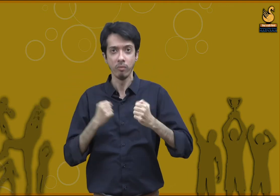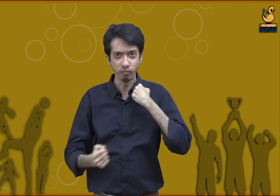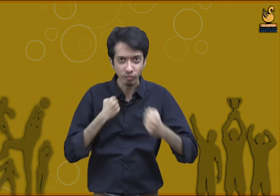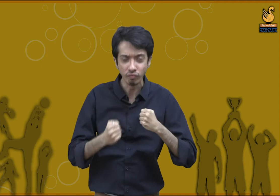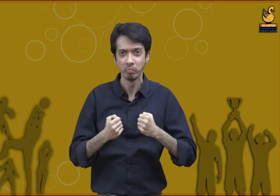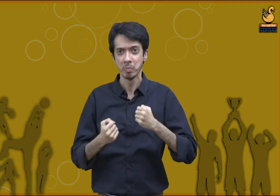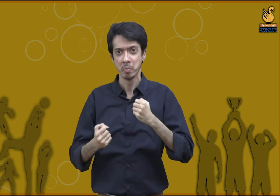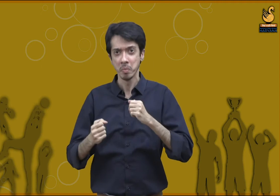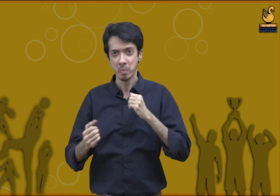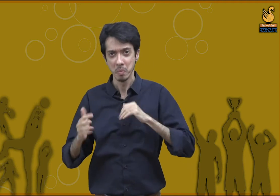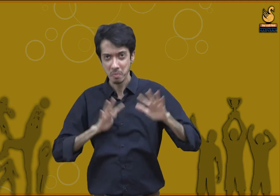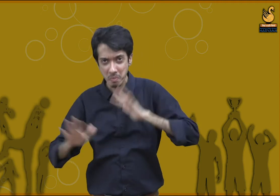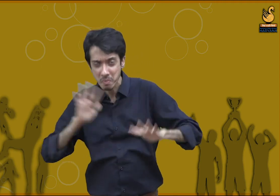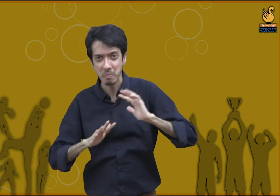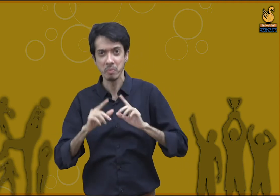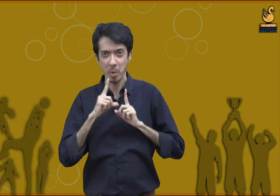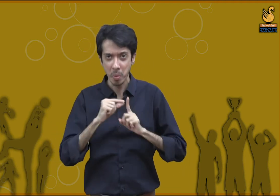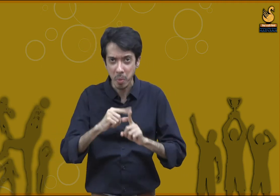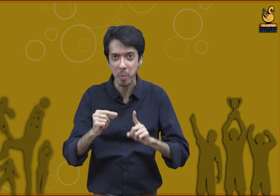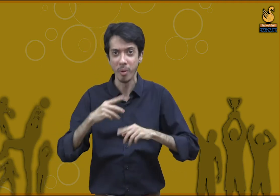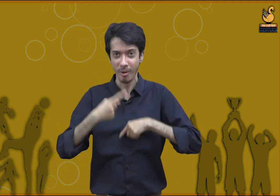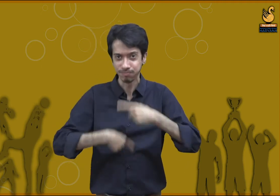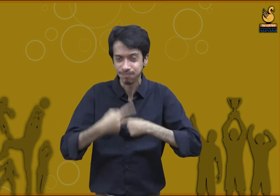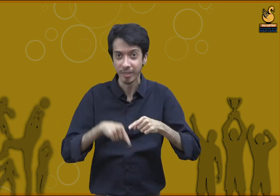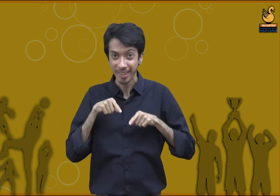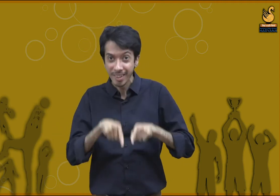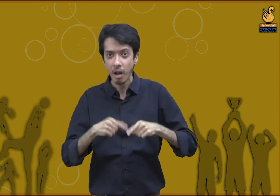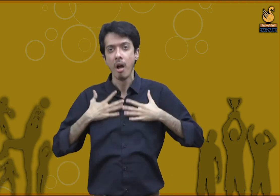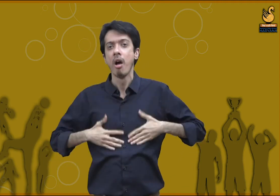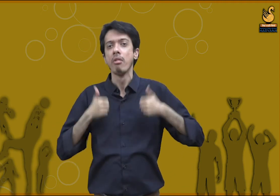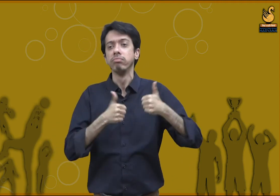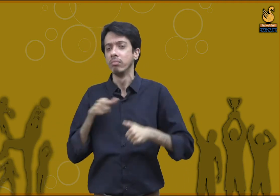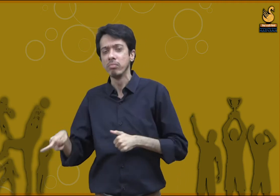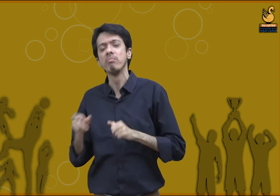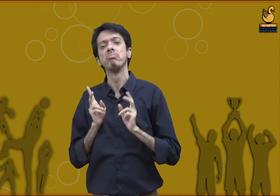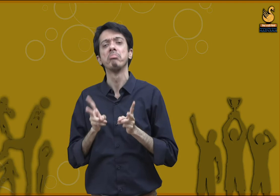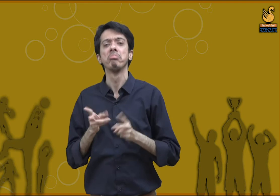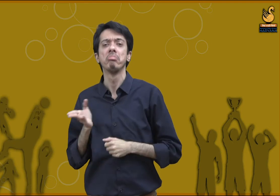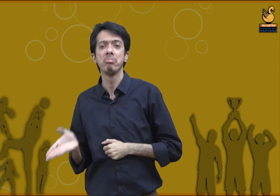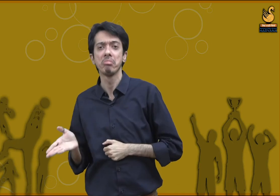If we do physical activities regularly then we will become healthy and strong.